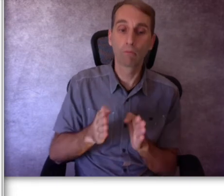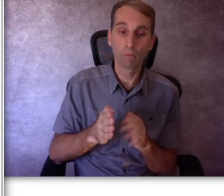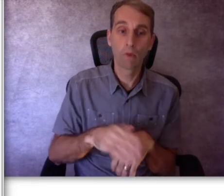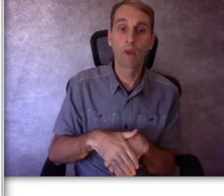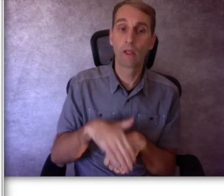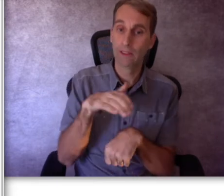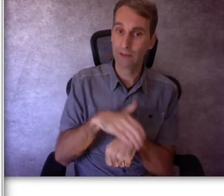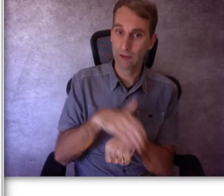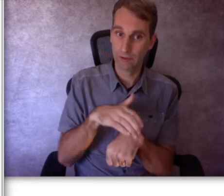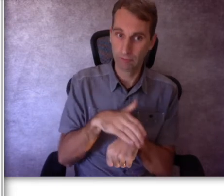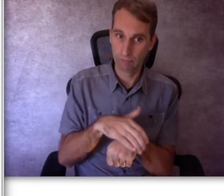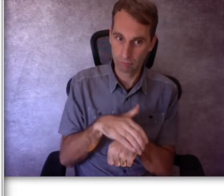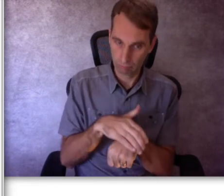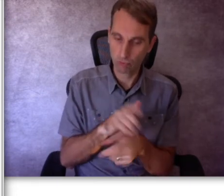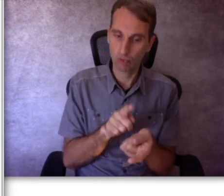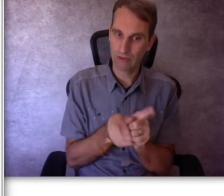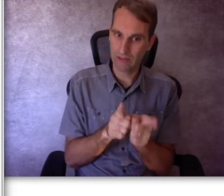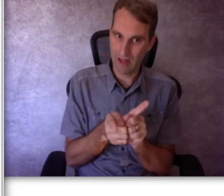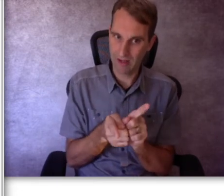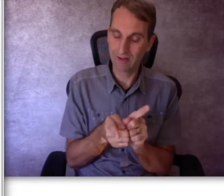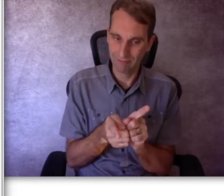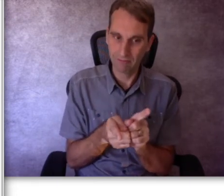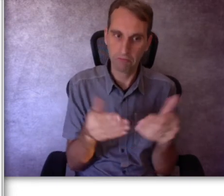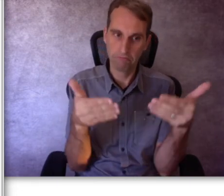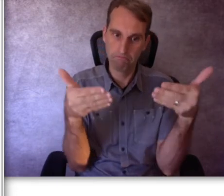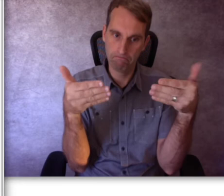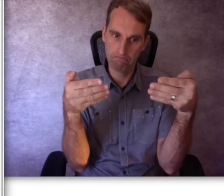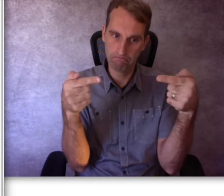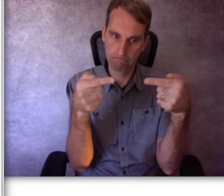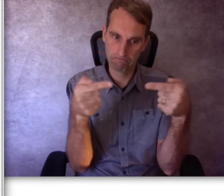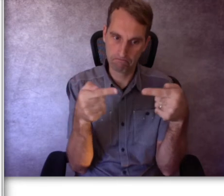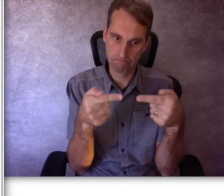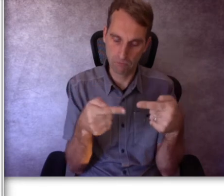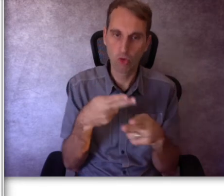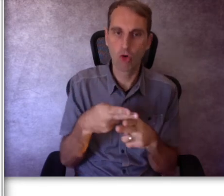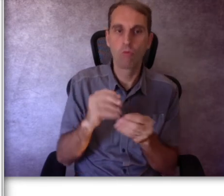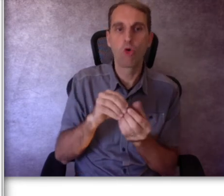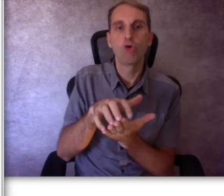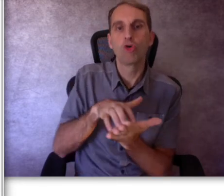As well as provide an English translation that would correspond,